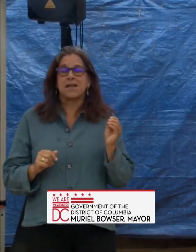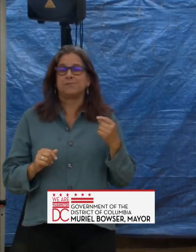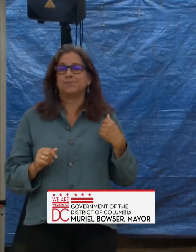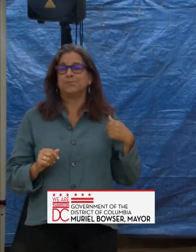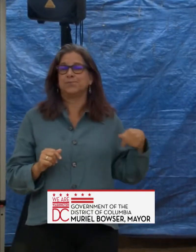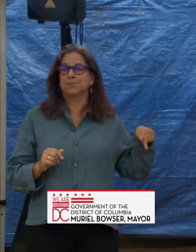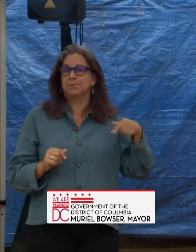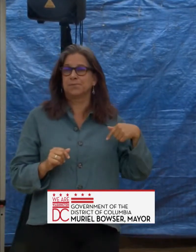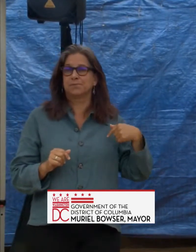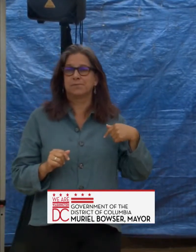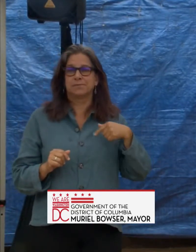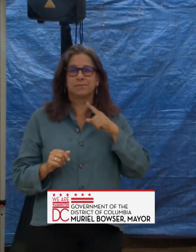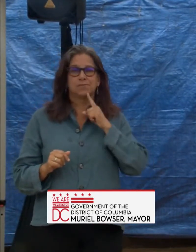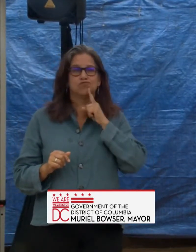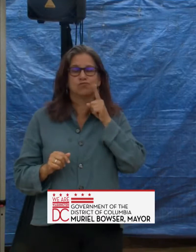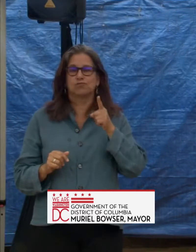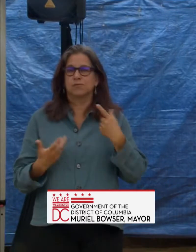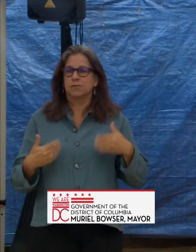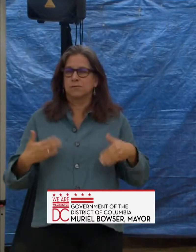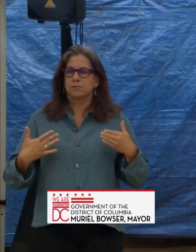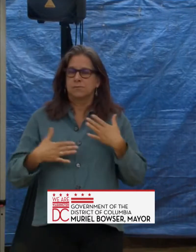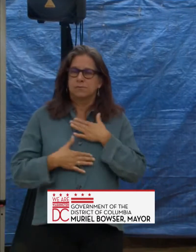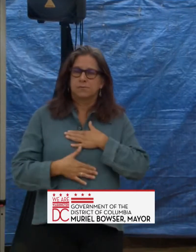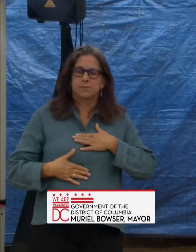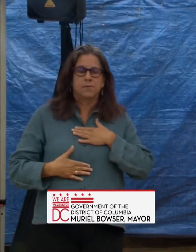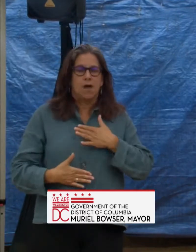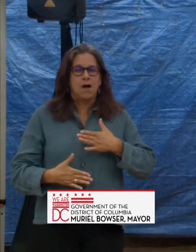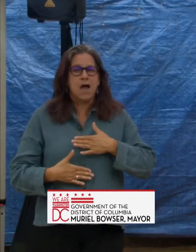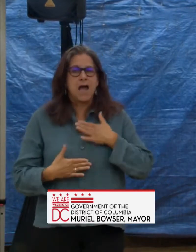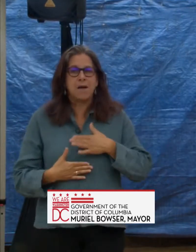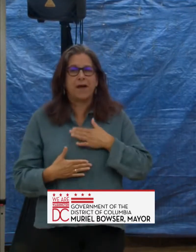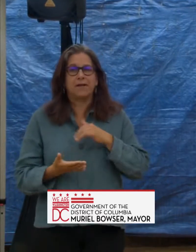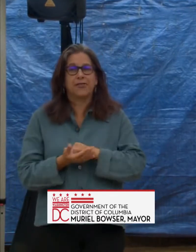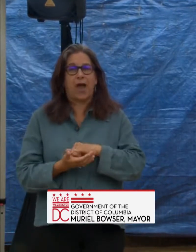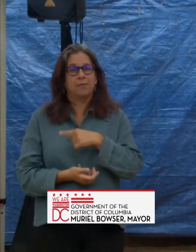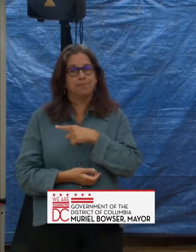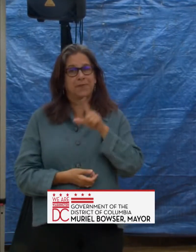LISA, OF COURSE, WAS JOINED BY BRENDA DONALD WHO IS OUR CFSA